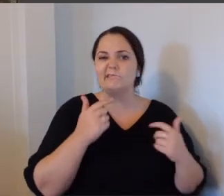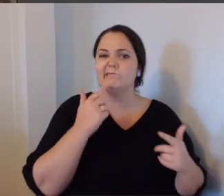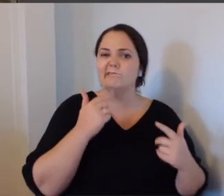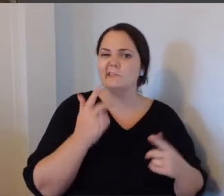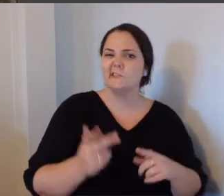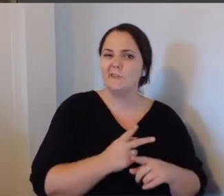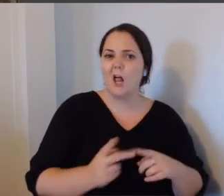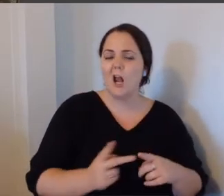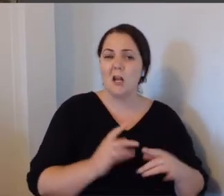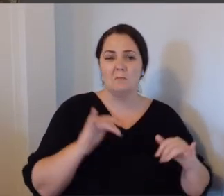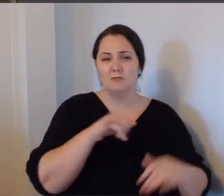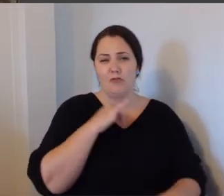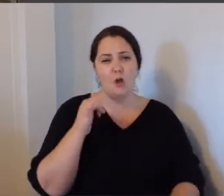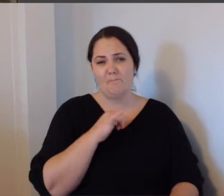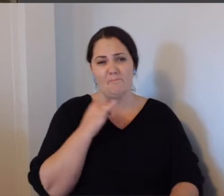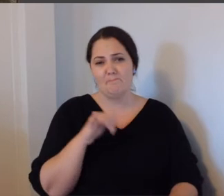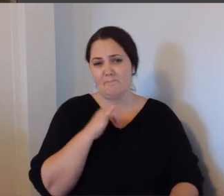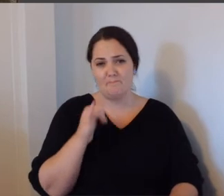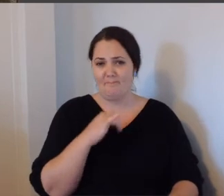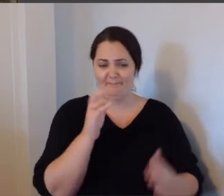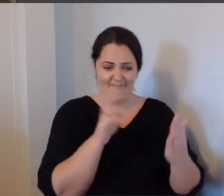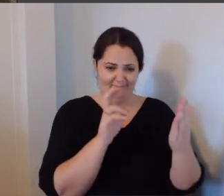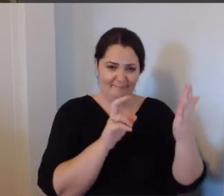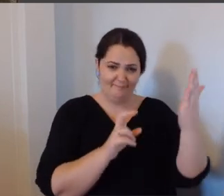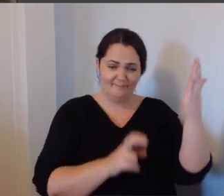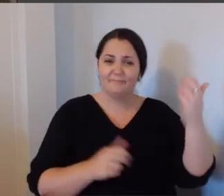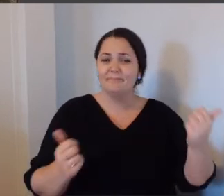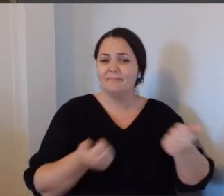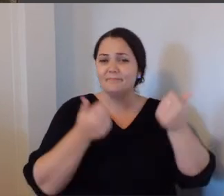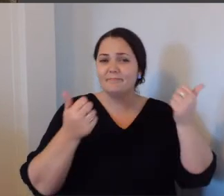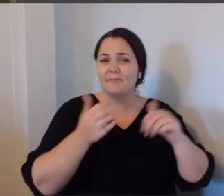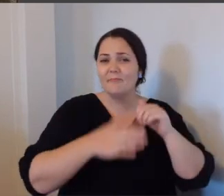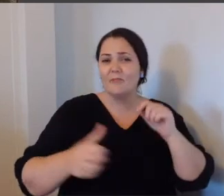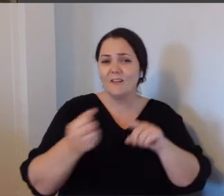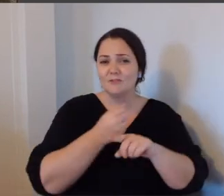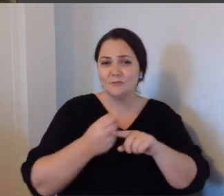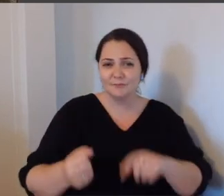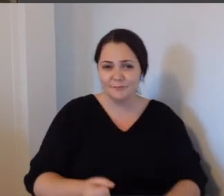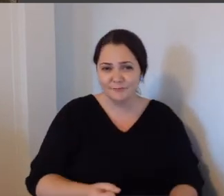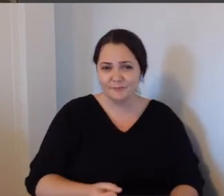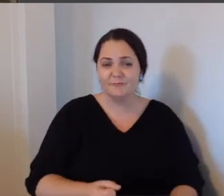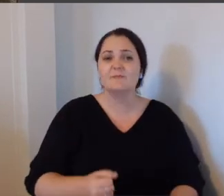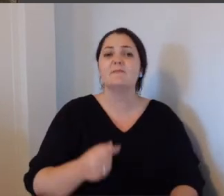record for various cases of assault and in 1606 it is believed he killed a man. He fled Rome and